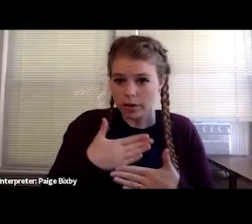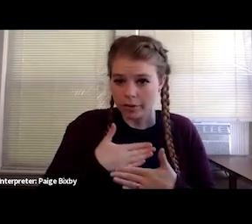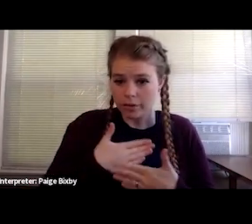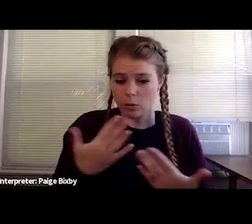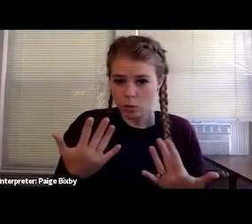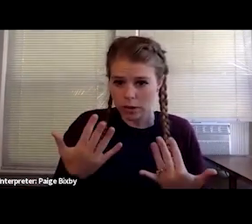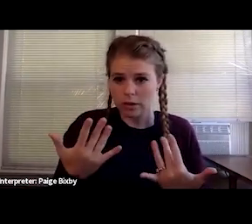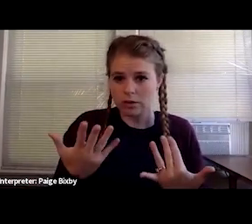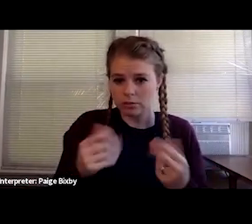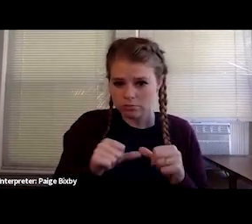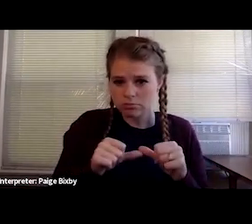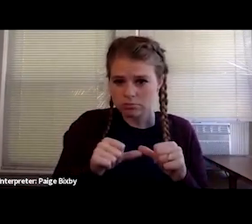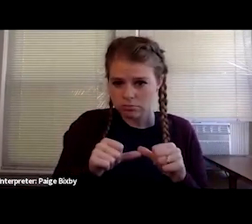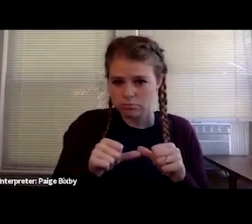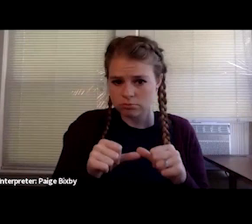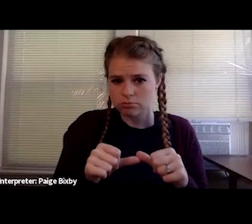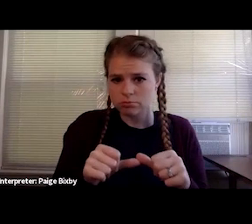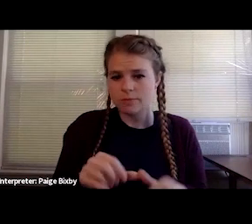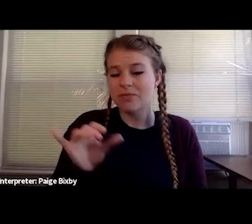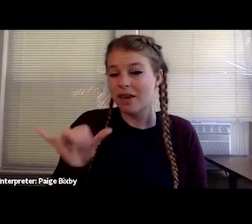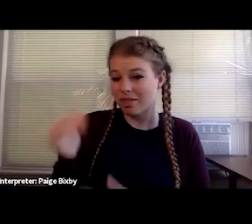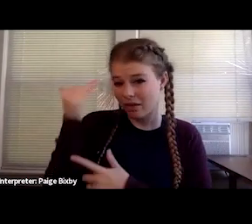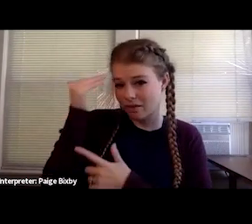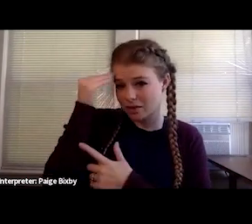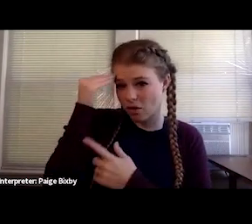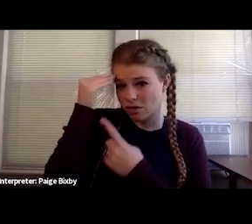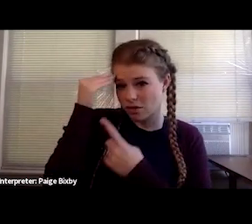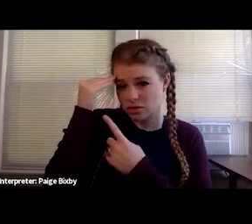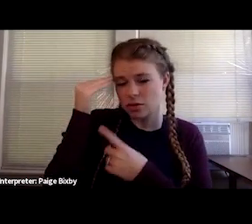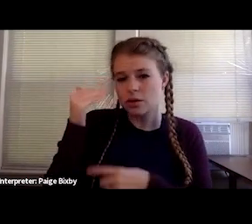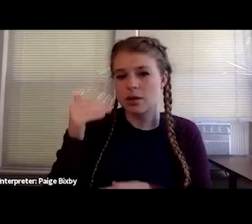And that knowledge is, it's been, it helps, it helps a lot.